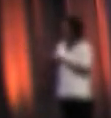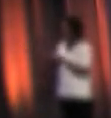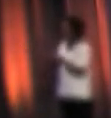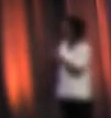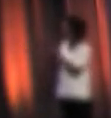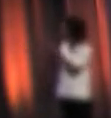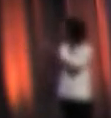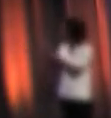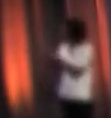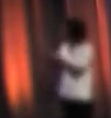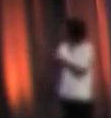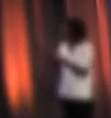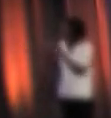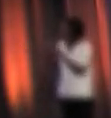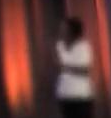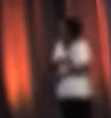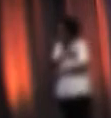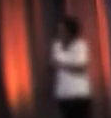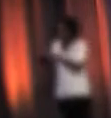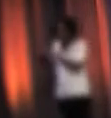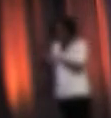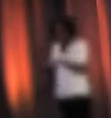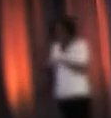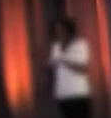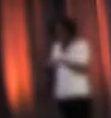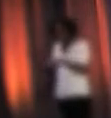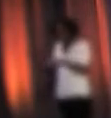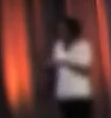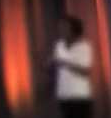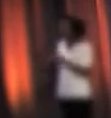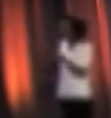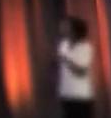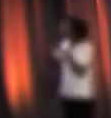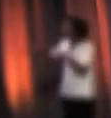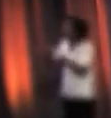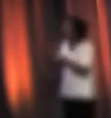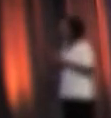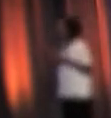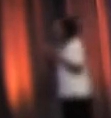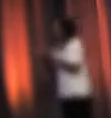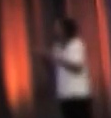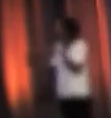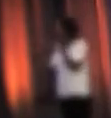local agencies, and the voluntary sector in order to expand the reach of the project to people with sensory loss.